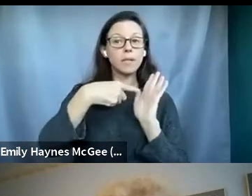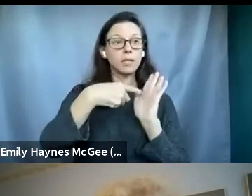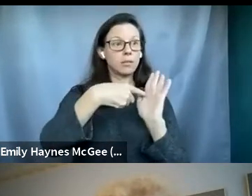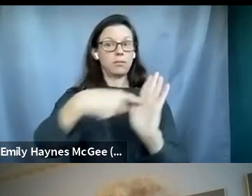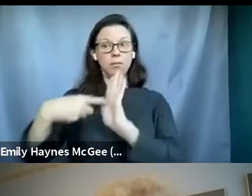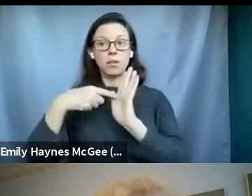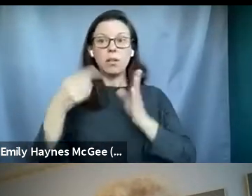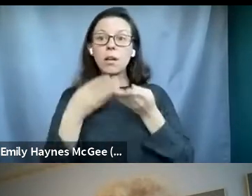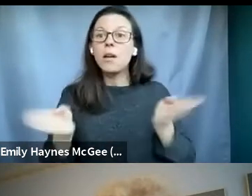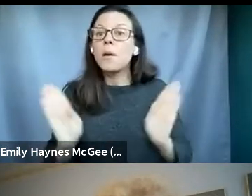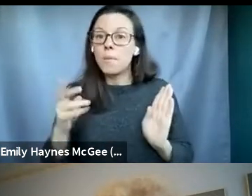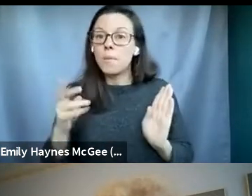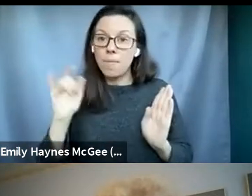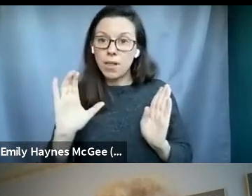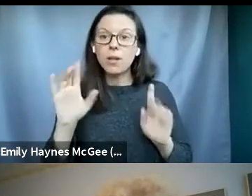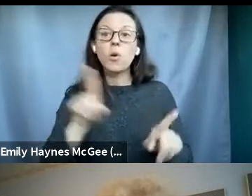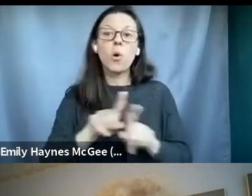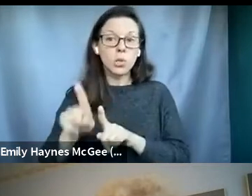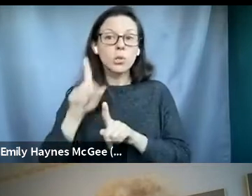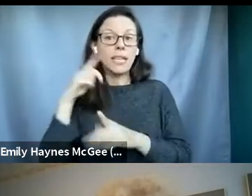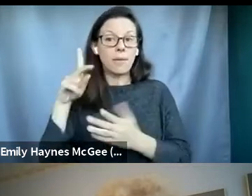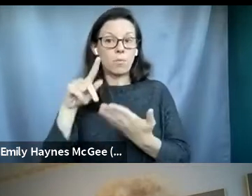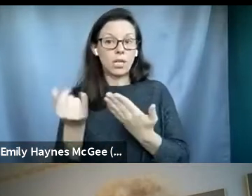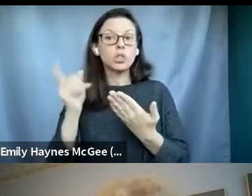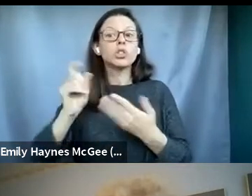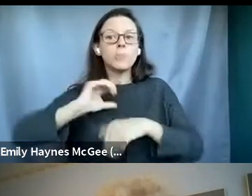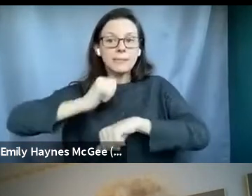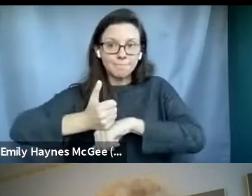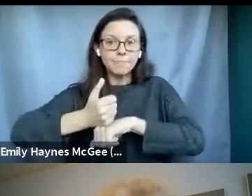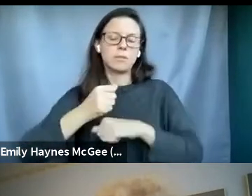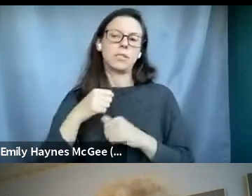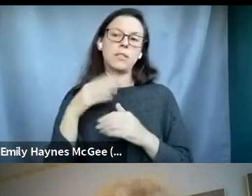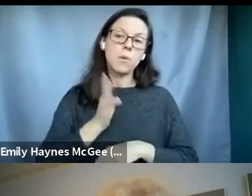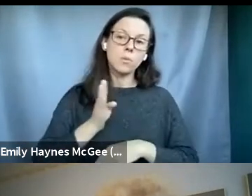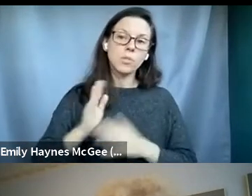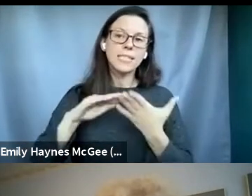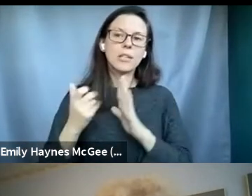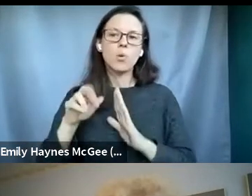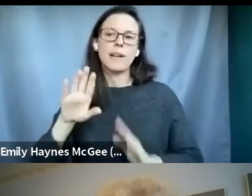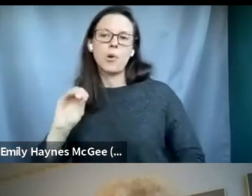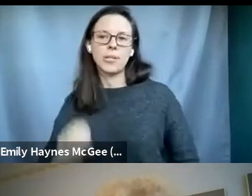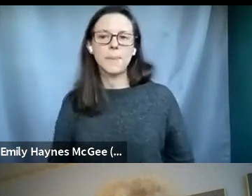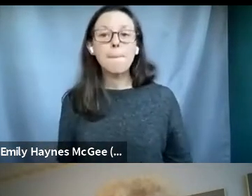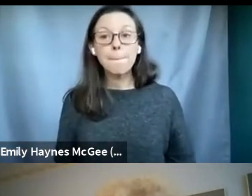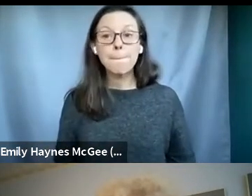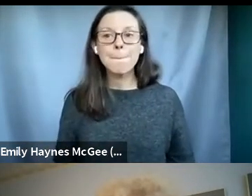also be located in Baltimore City or Baltimore County.